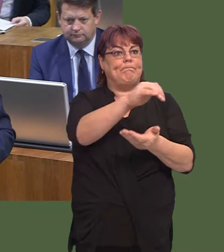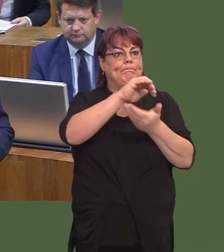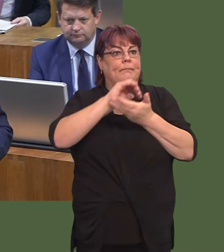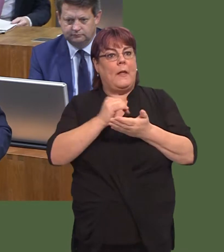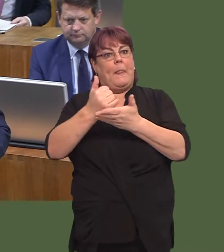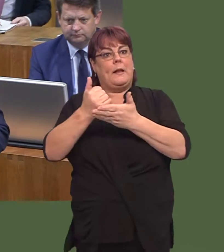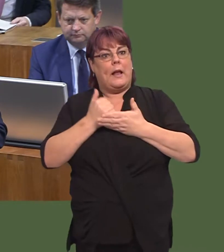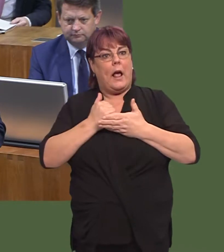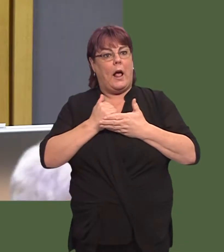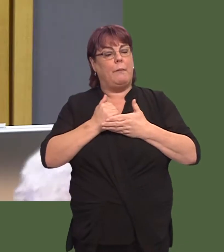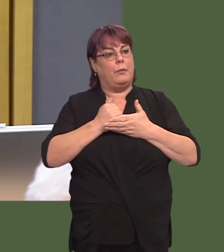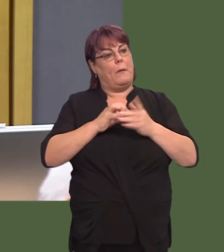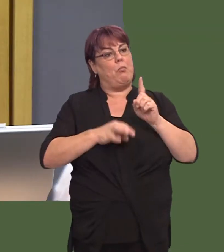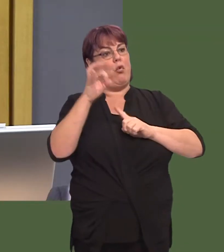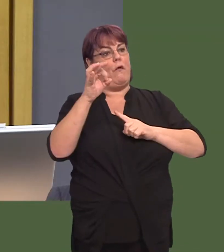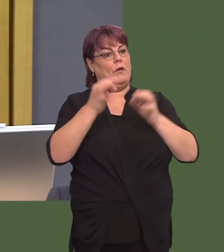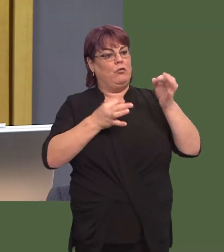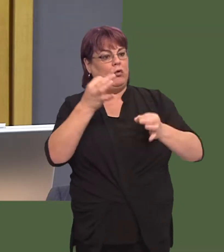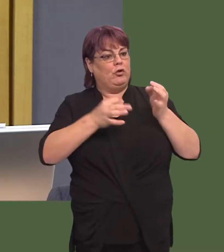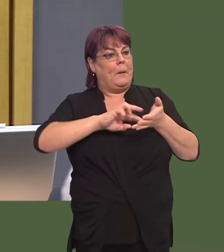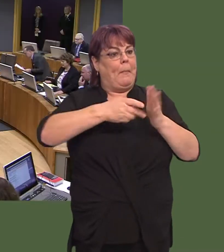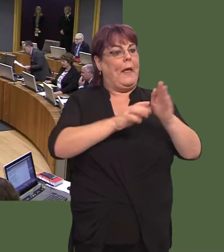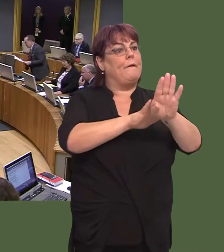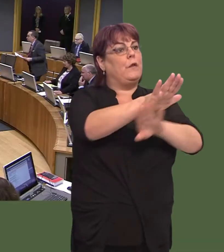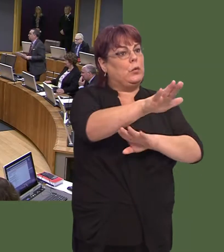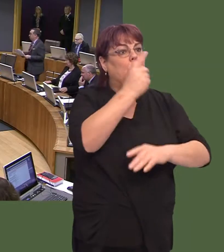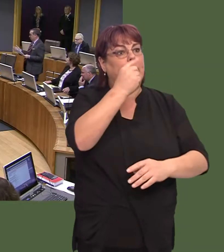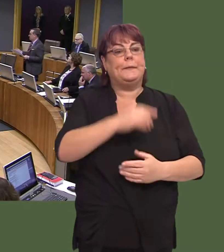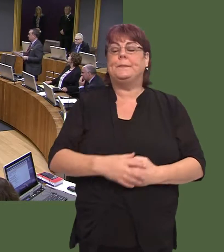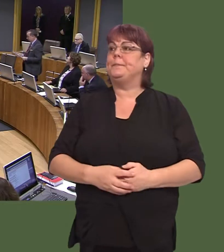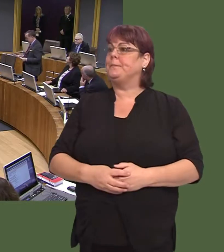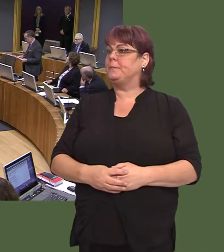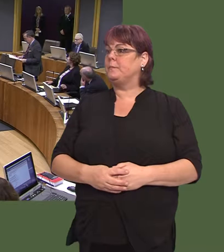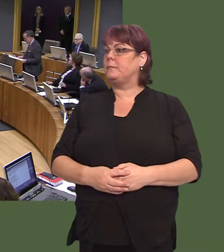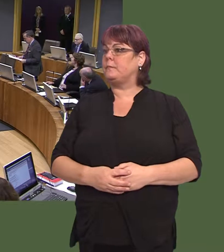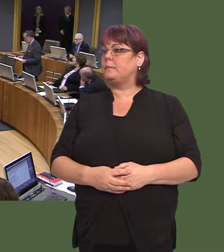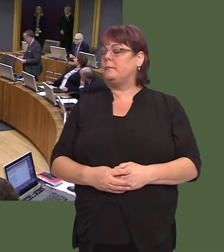the strategy in the future. David Melding: First Minister, I agree with what you said about energy efficiency, but